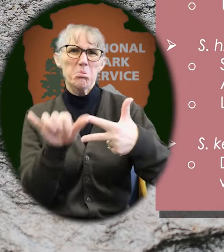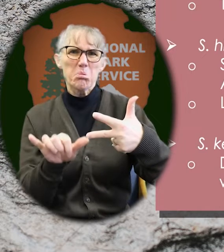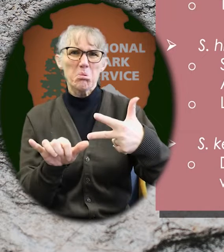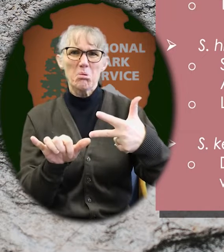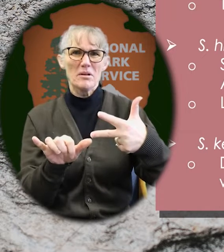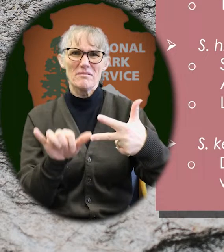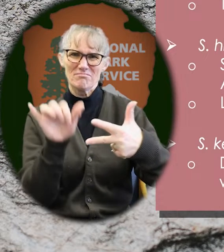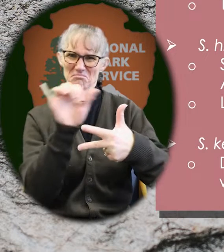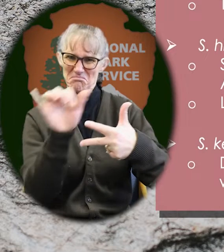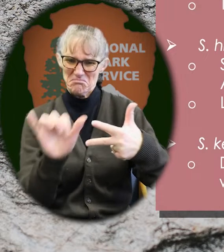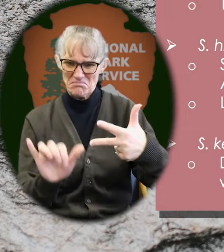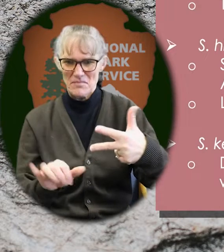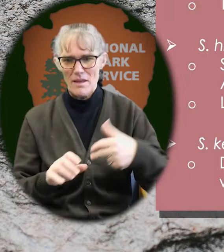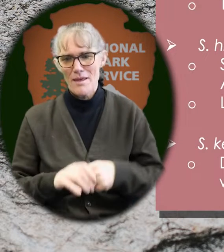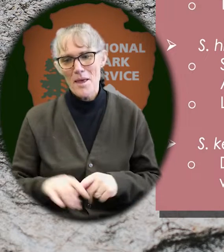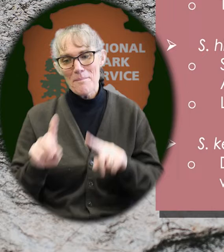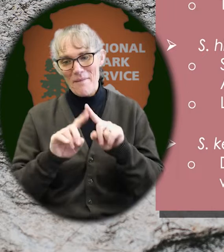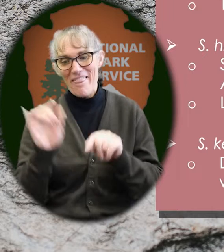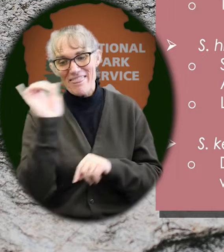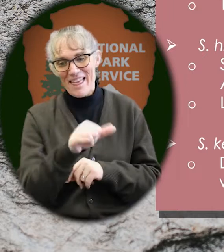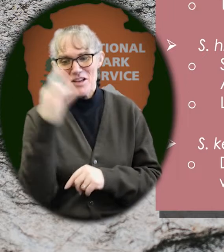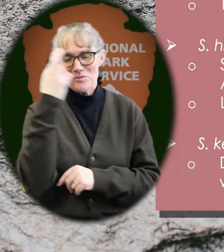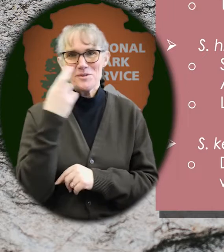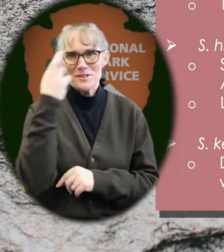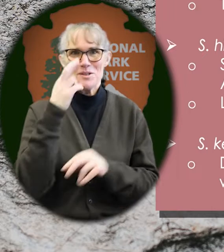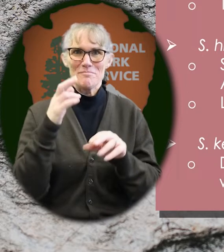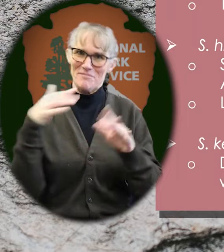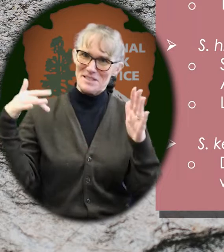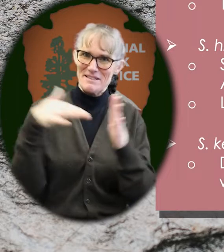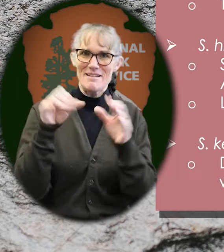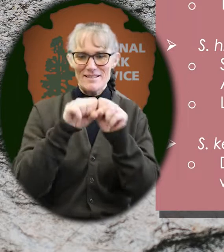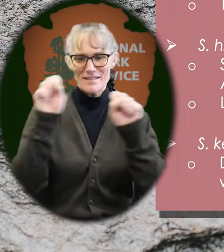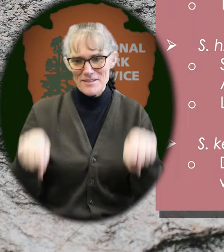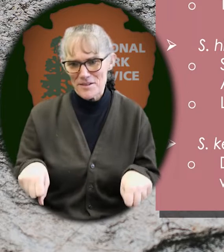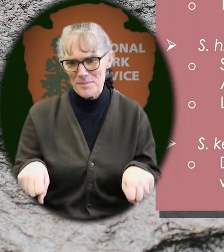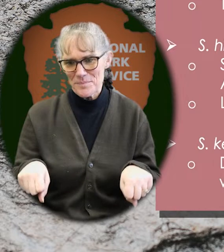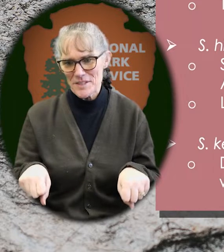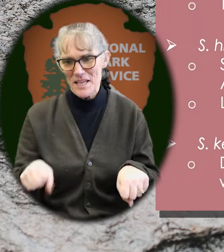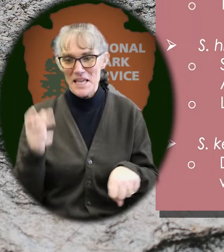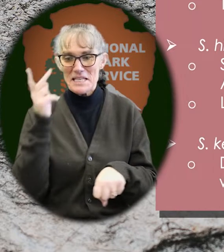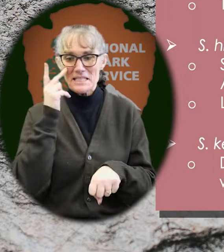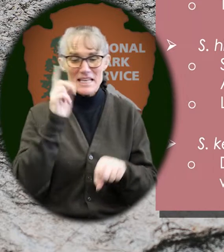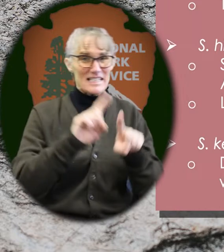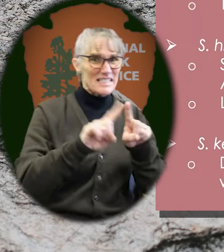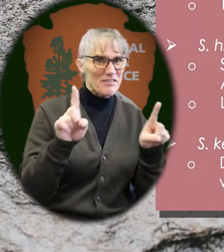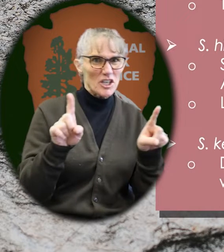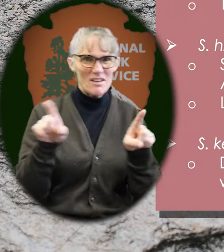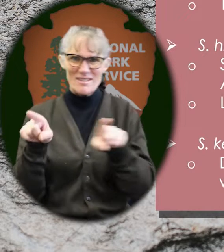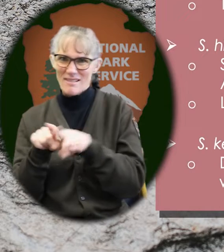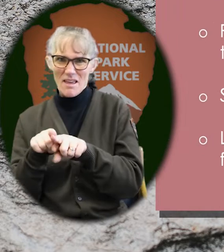Um. But that's why we have to do systematics to kind of see uh are they actually different or are they the same.